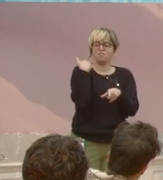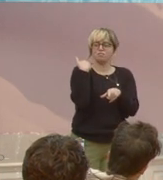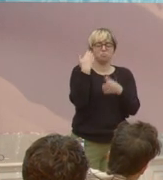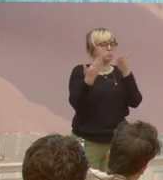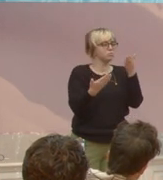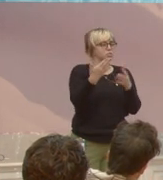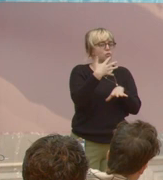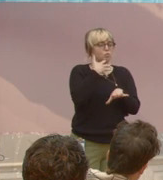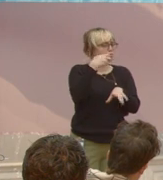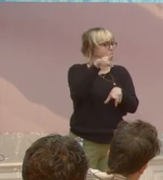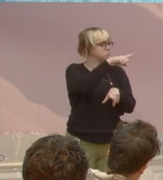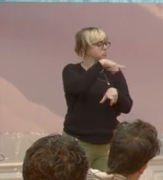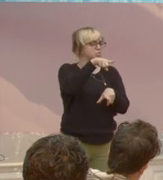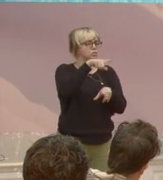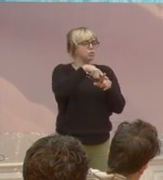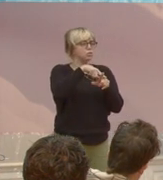one's own that we did in the original Baskin Robbins,